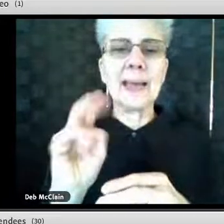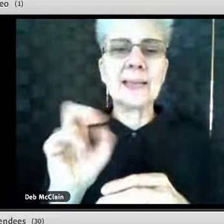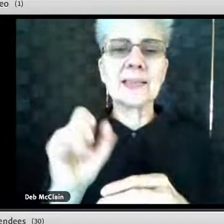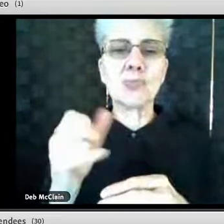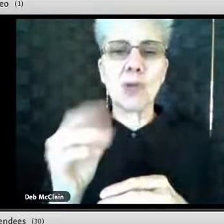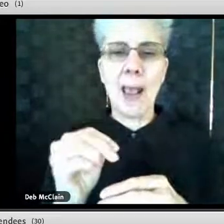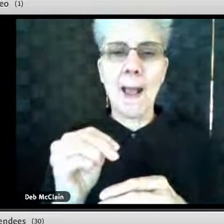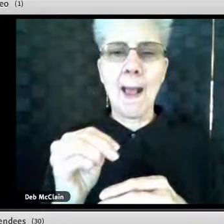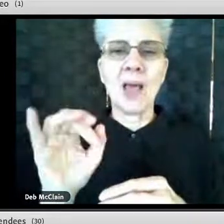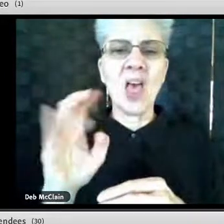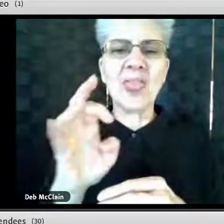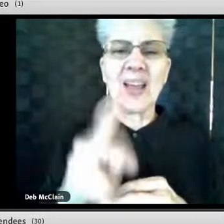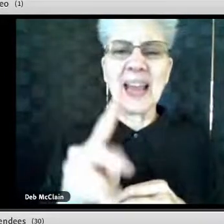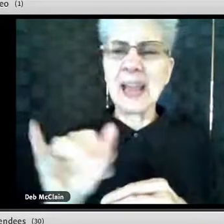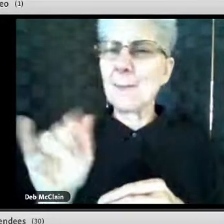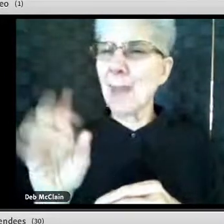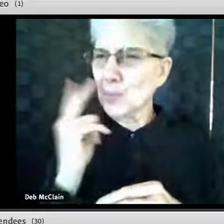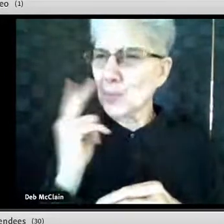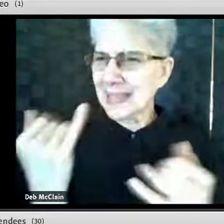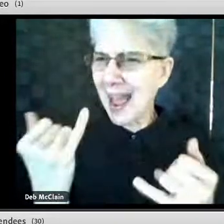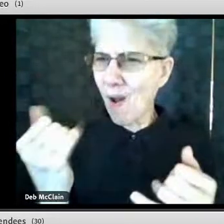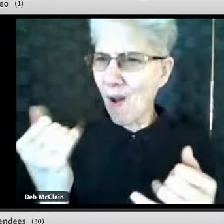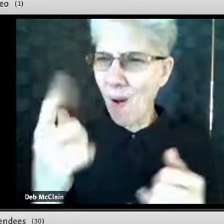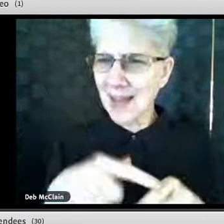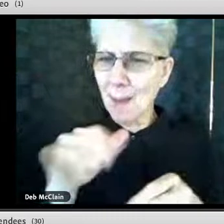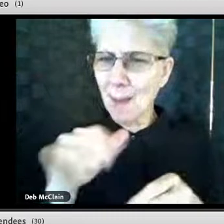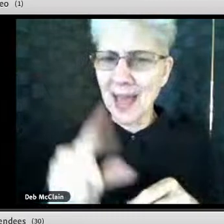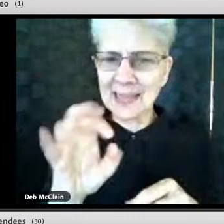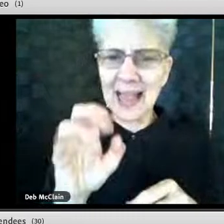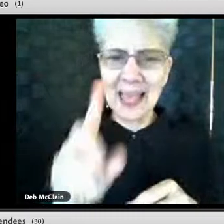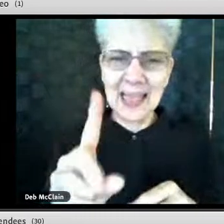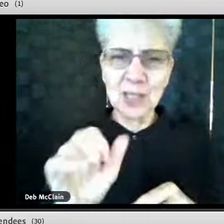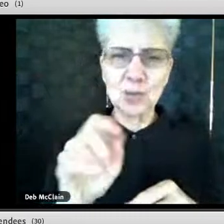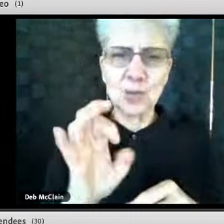Instagram, that Link in Bio that you see all the time now,